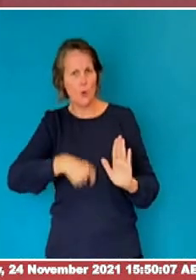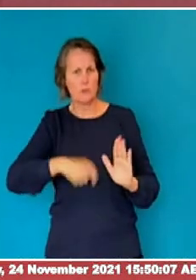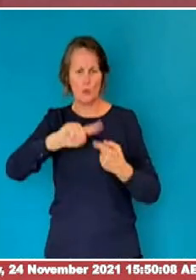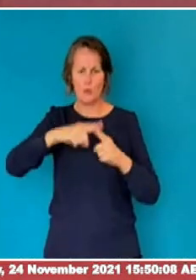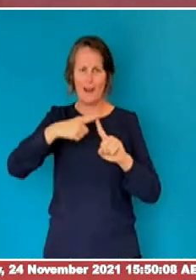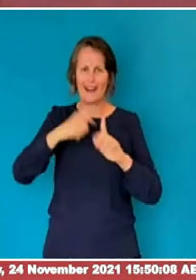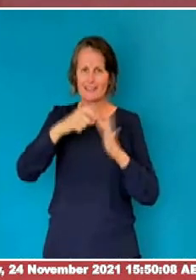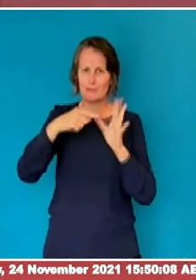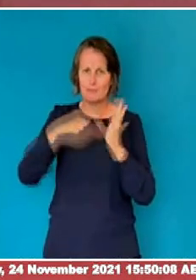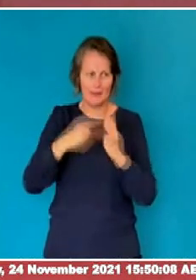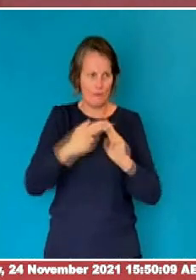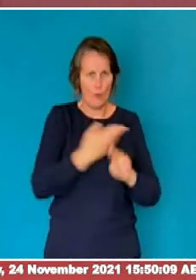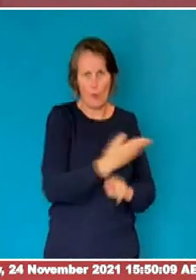from all our employees as well.